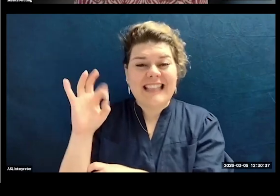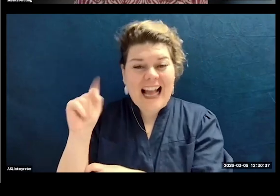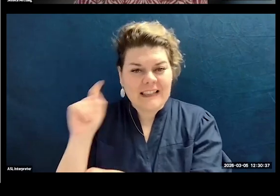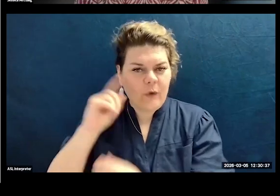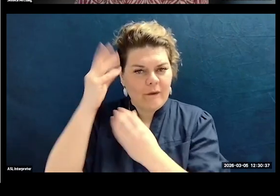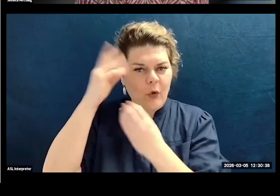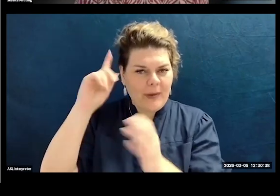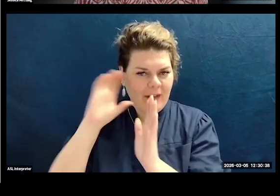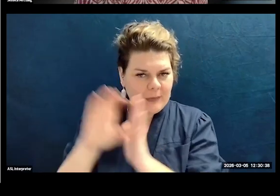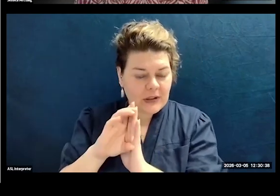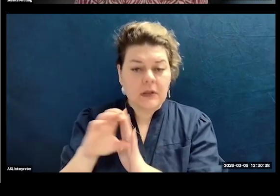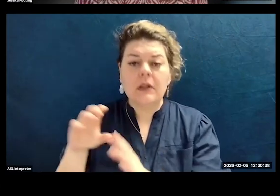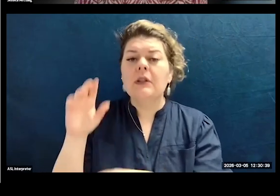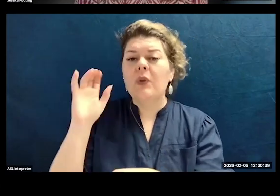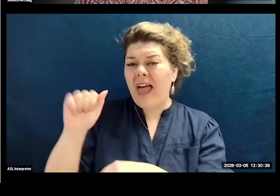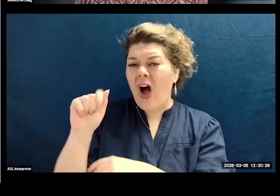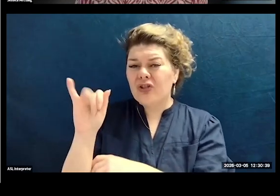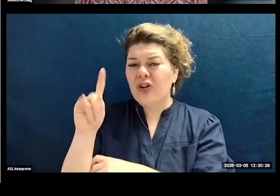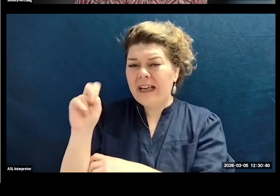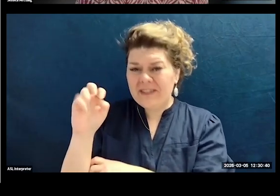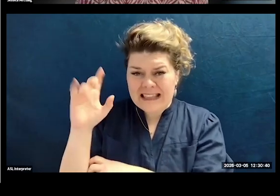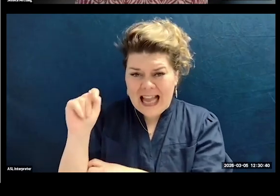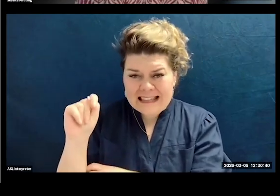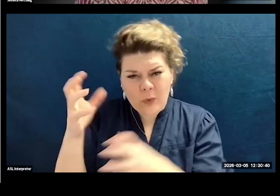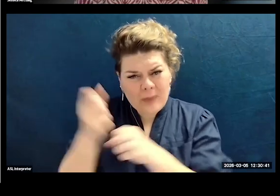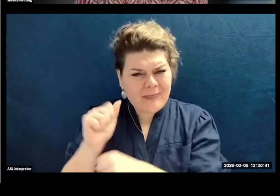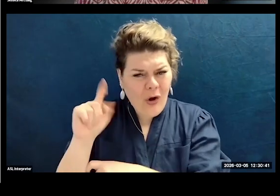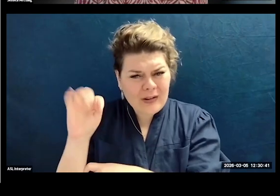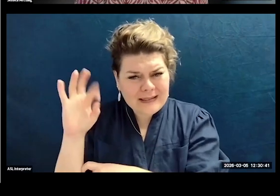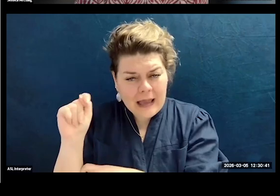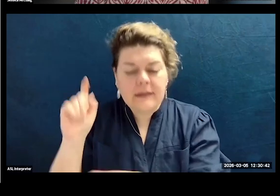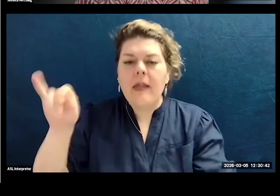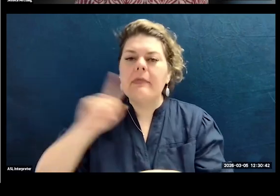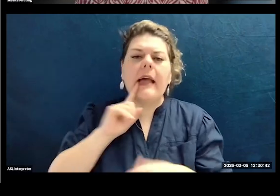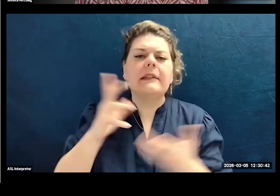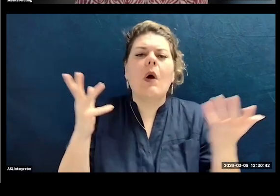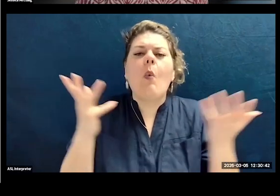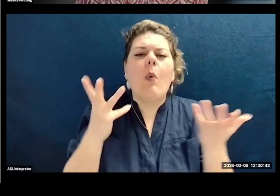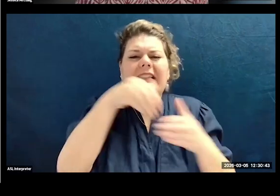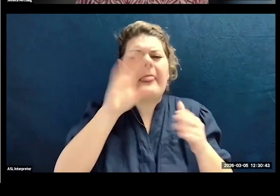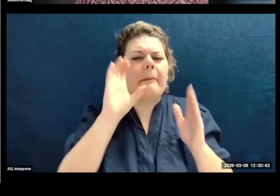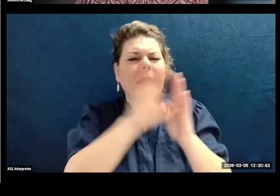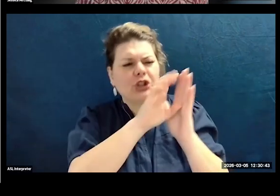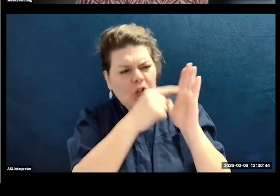So, alternative text is a text-based description of what is contained in informative images,